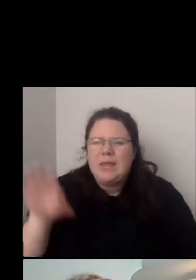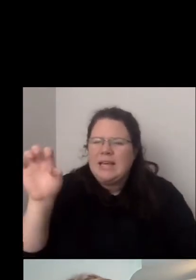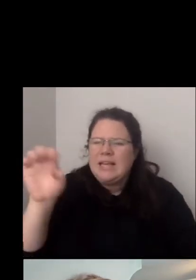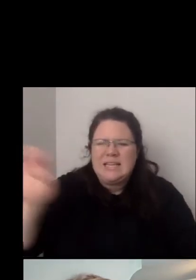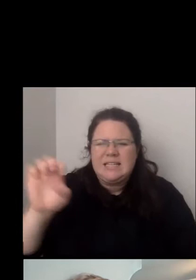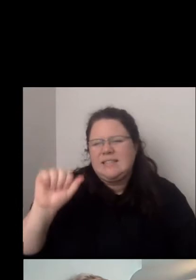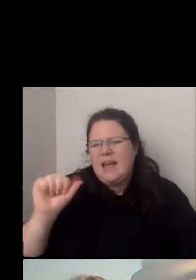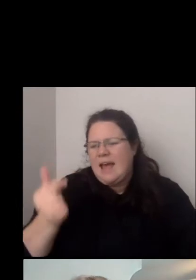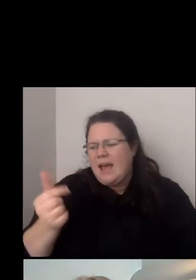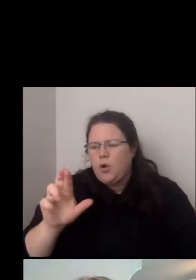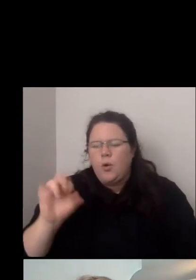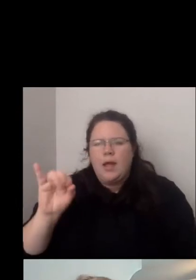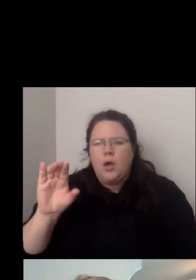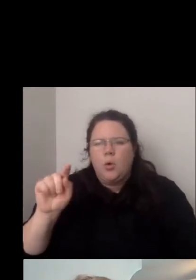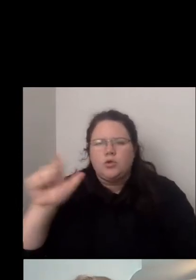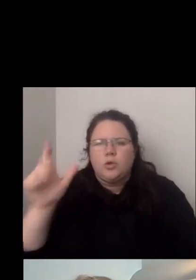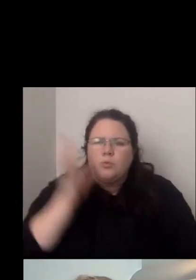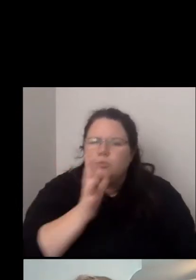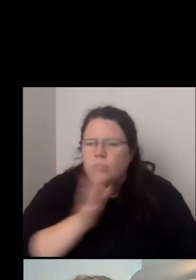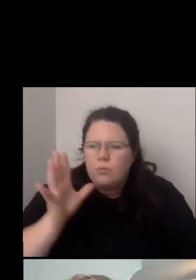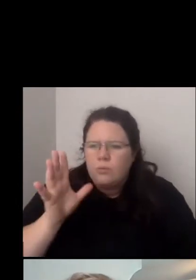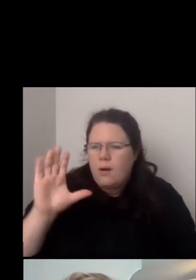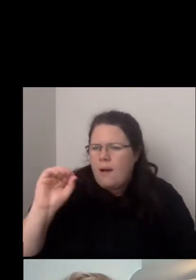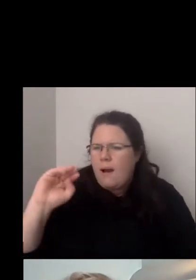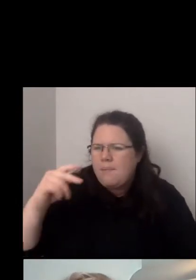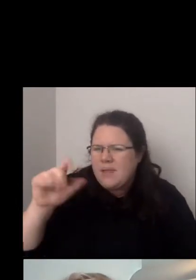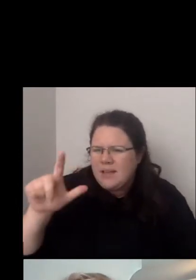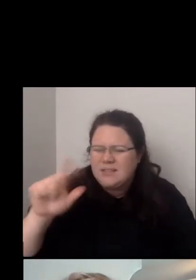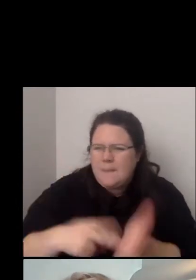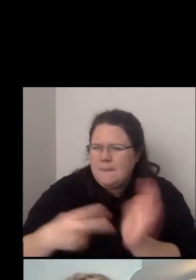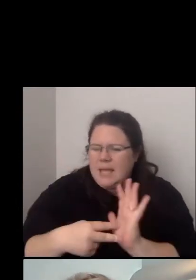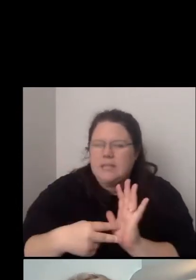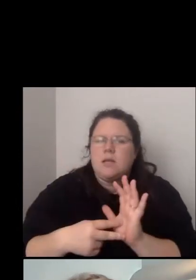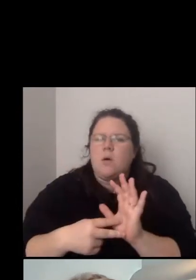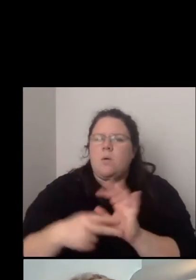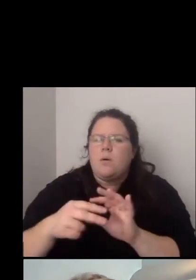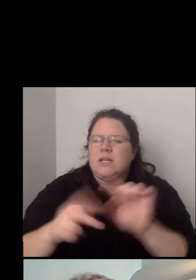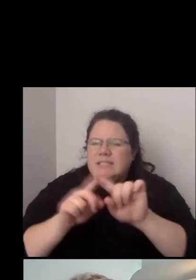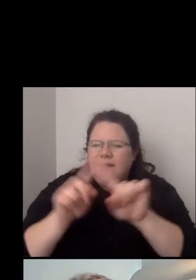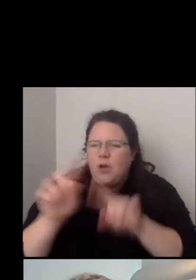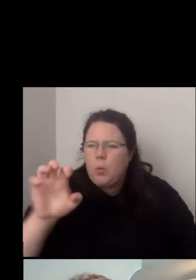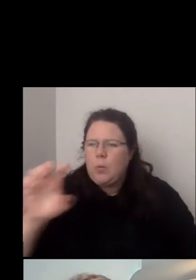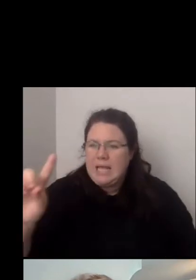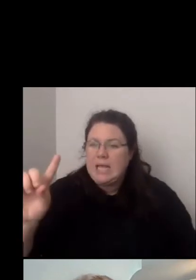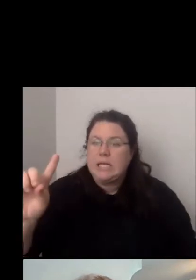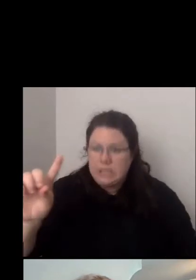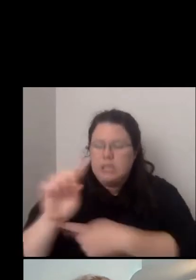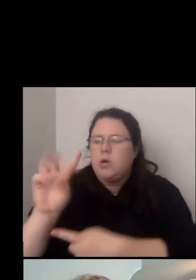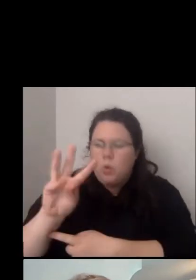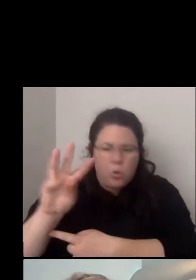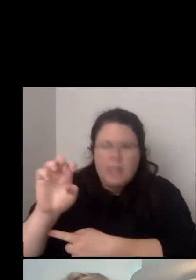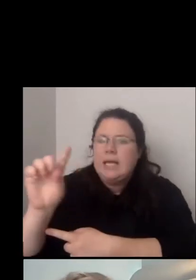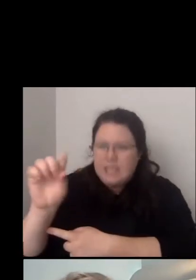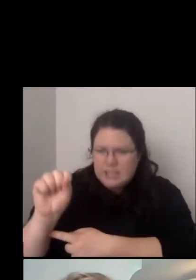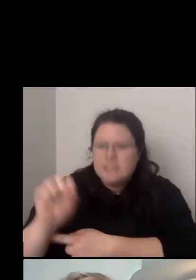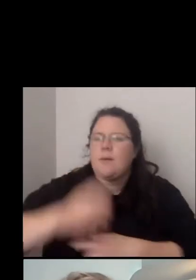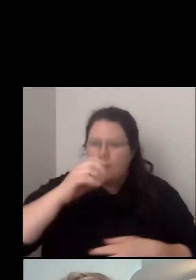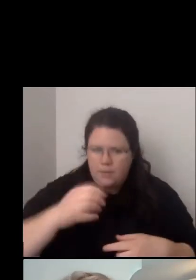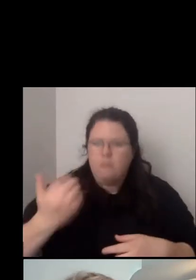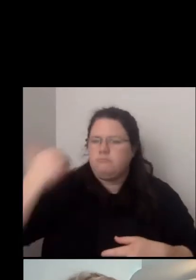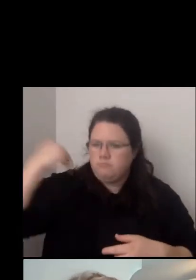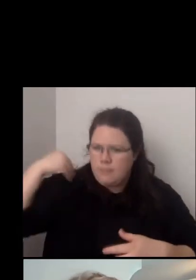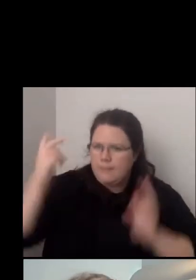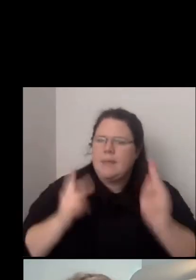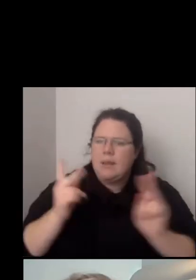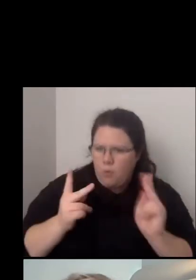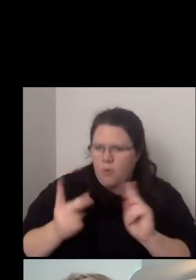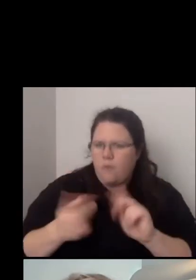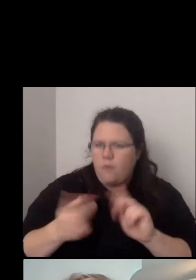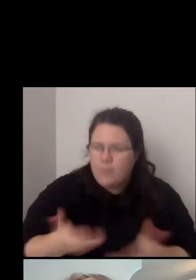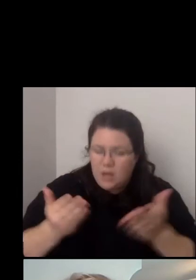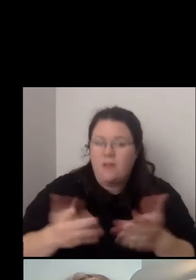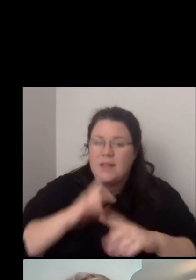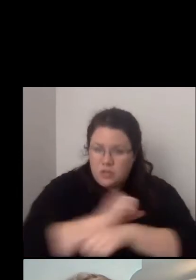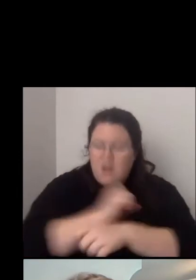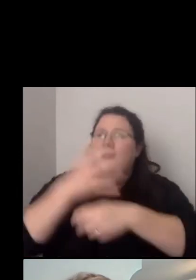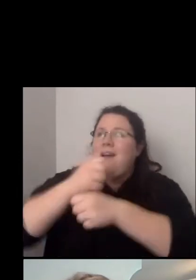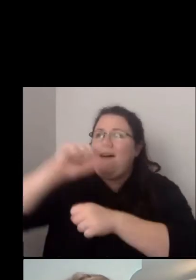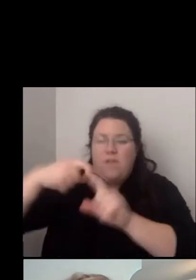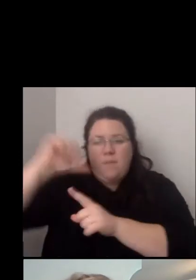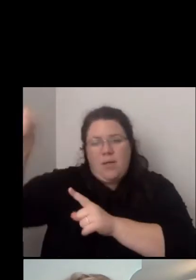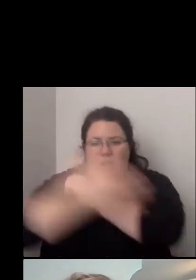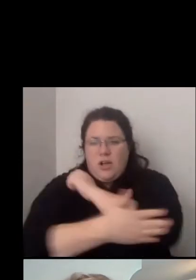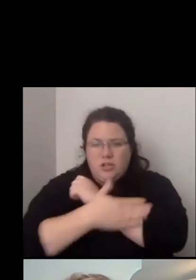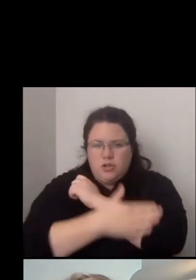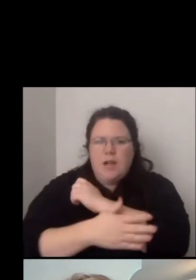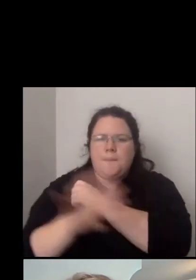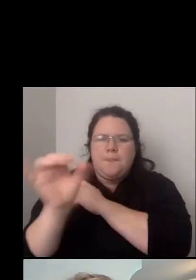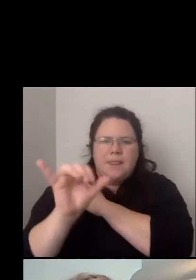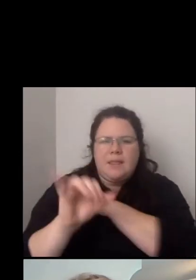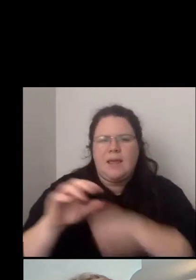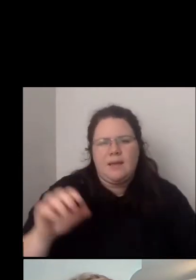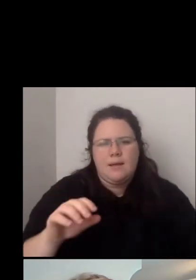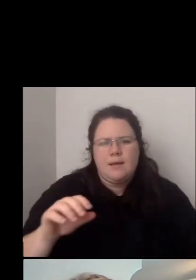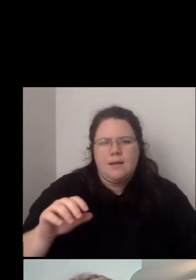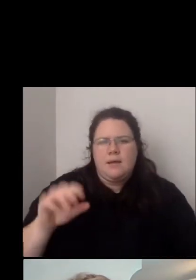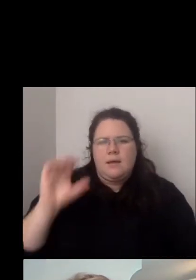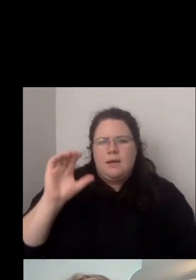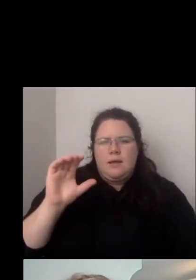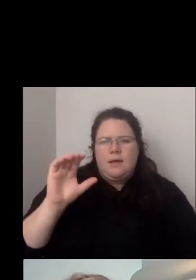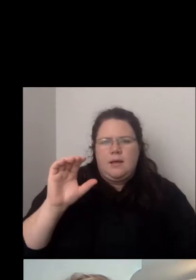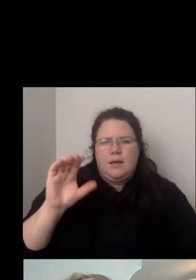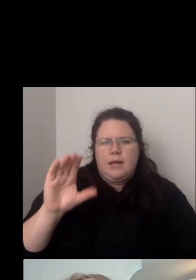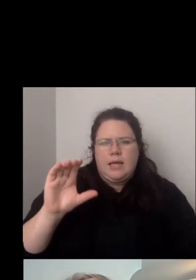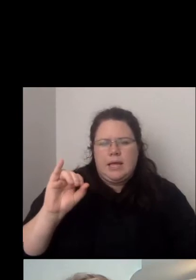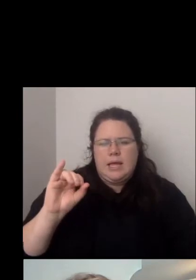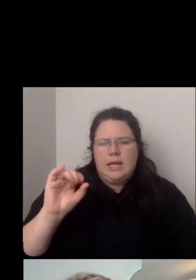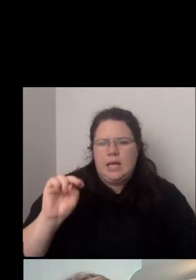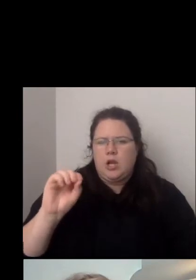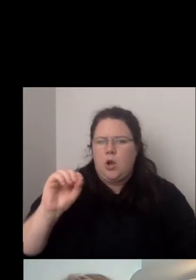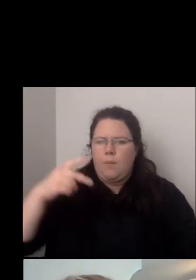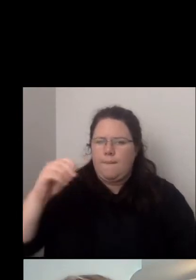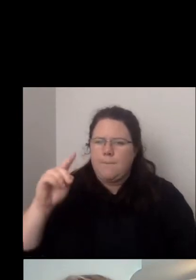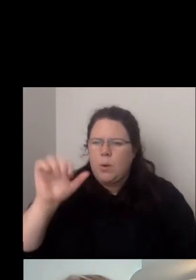This is a -- a group of native weeds that the ancient Indigenous North Americans domesticated. This includes chenopodium, which is a relative of quinoa. Sunflower.